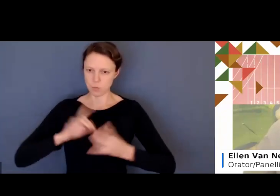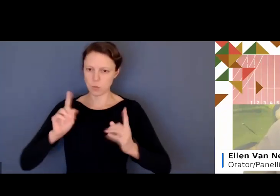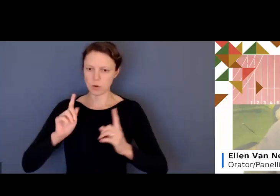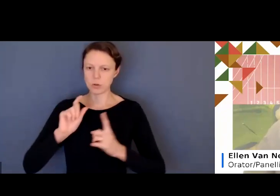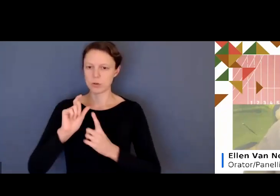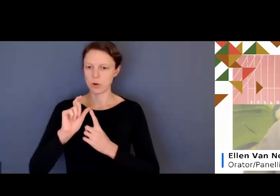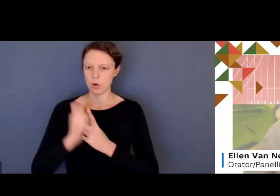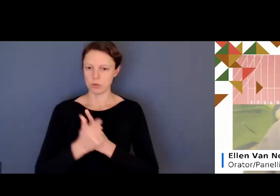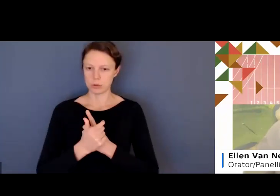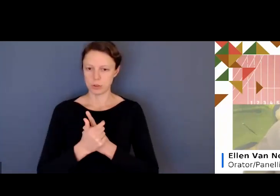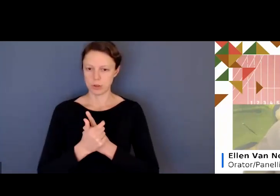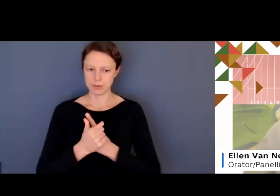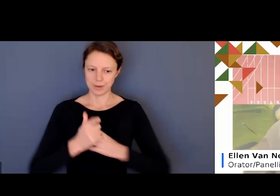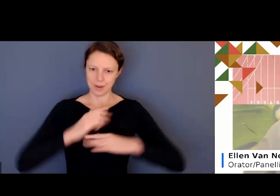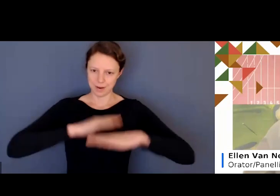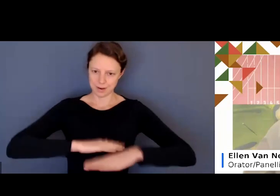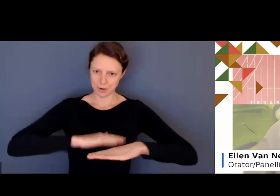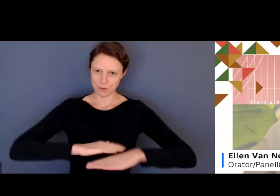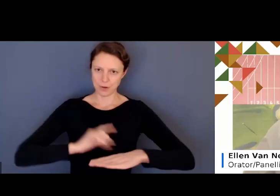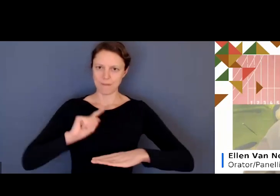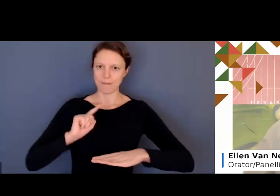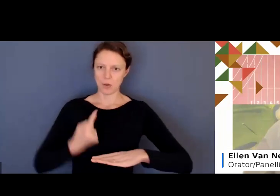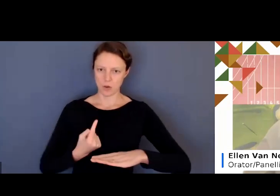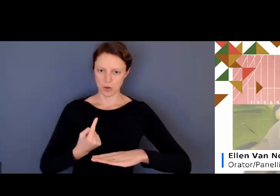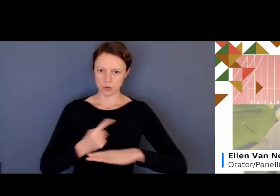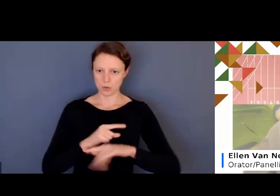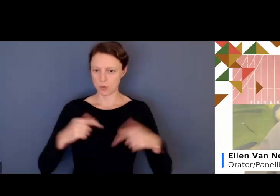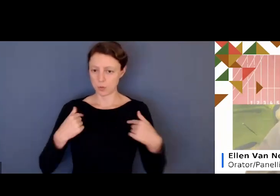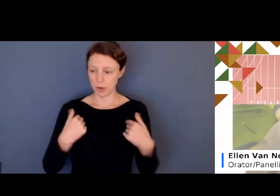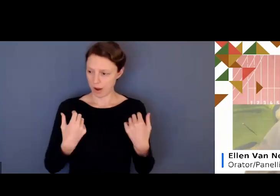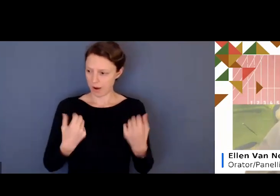Country comes first. We exist on a continuum